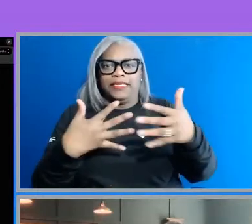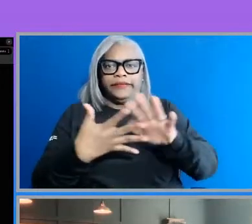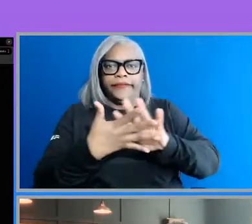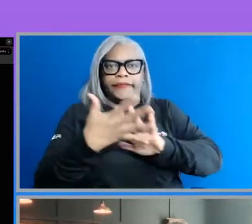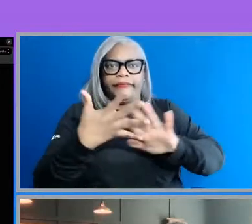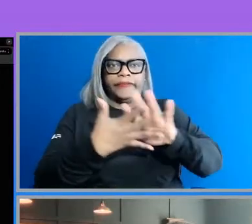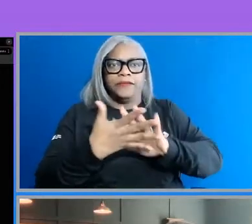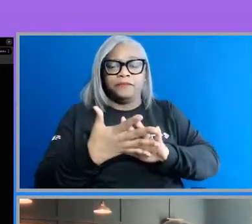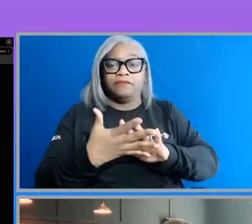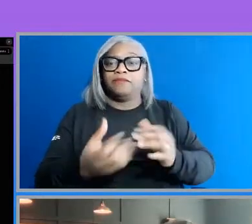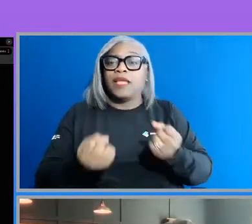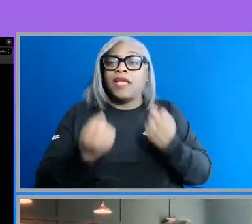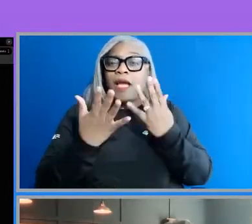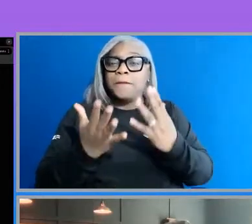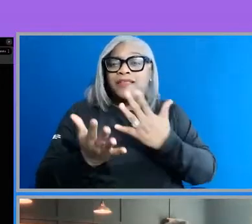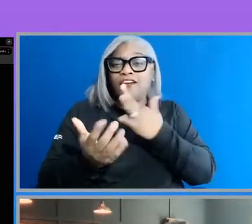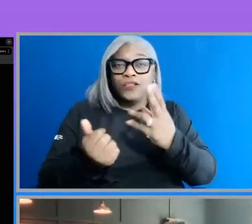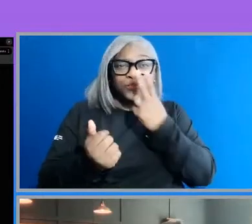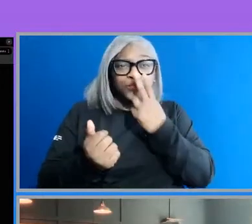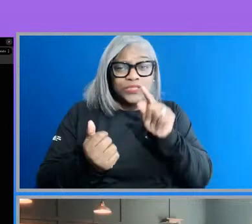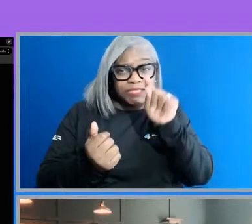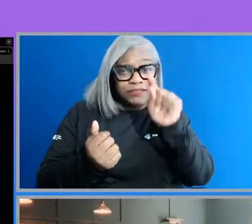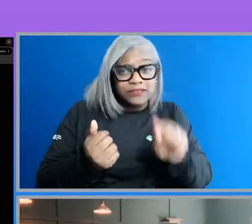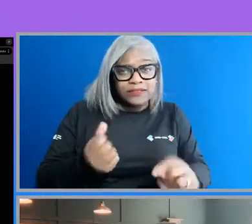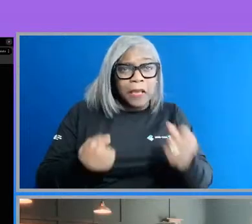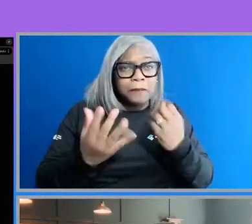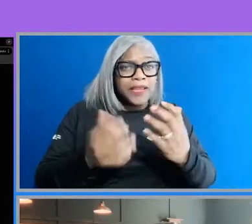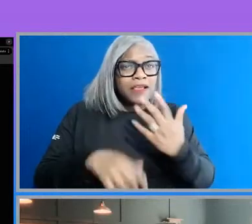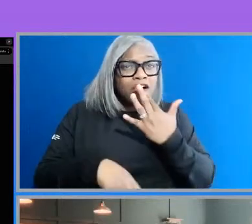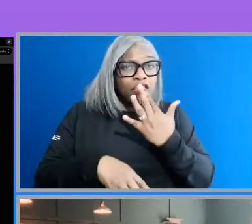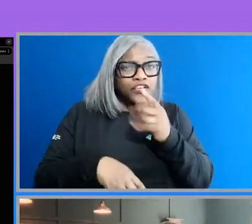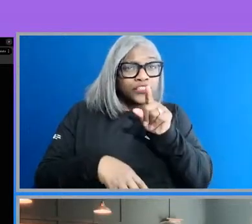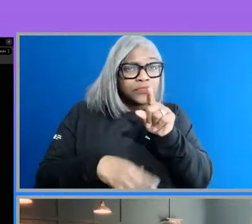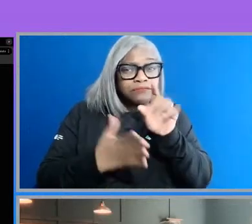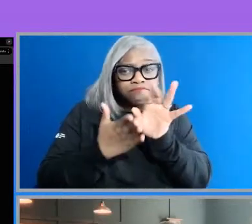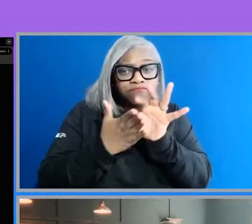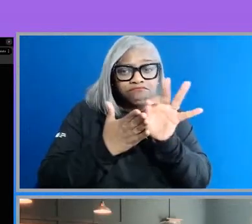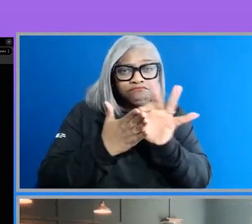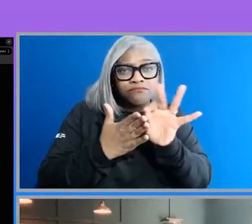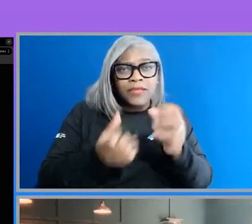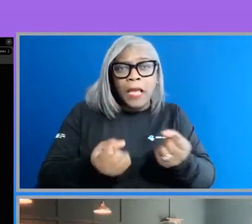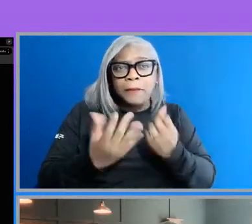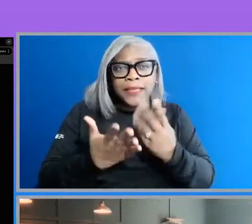look at it. Think about it. How many can you confidently say you